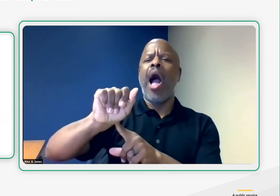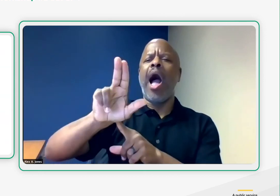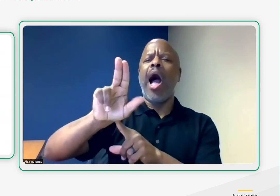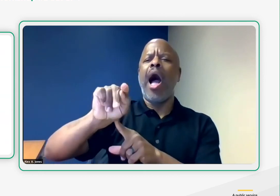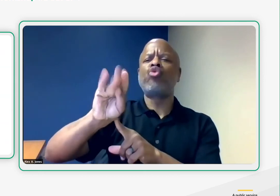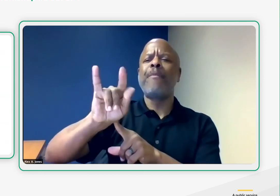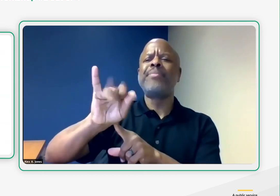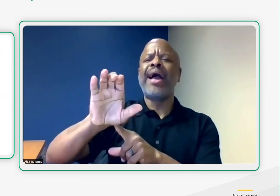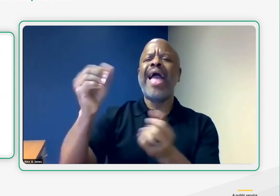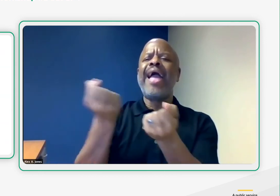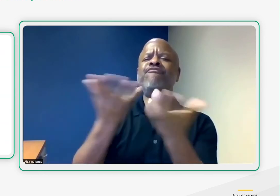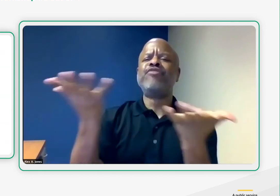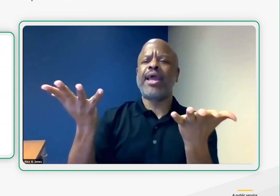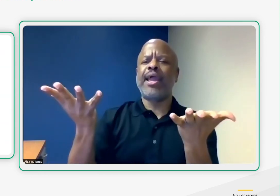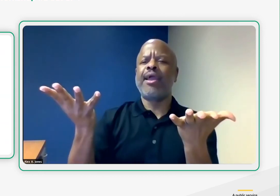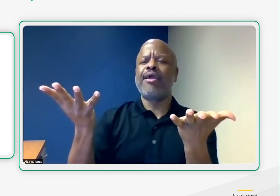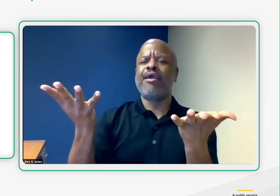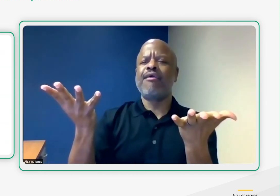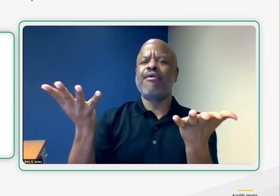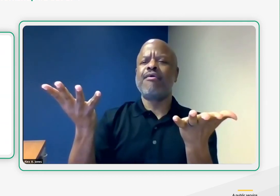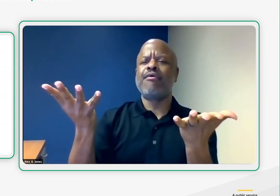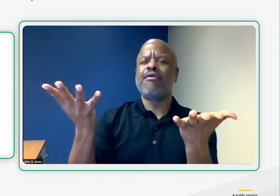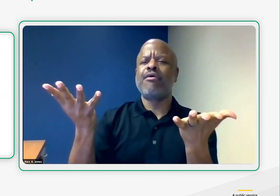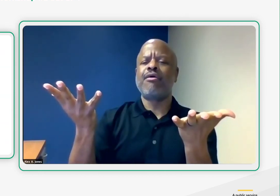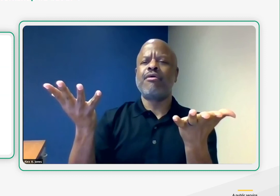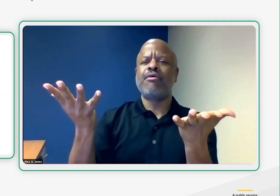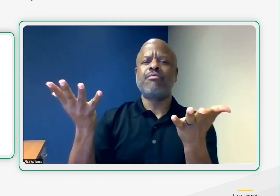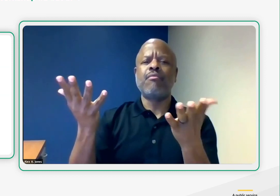So, one idea is to automate everything.